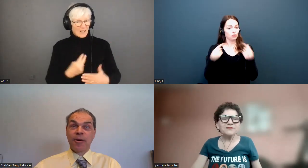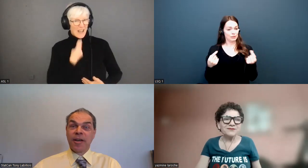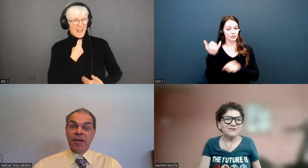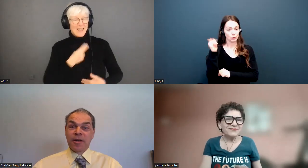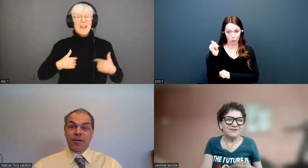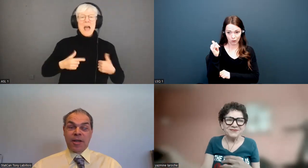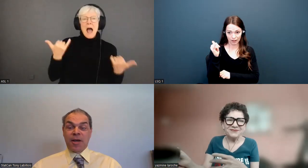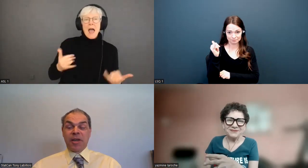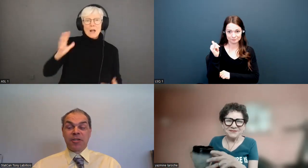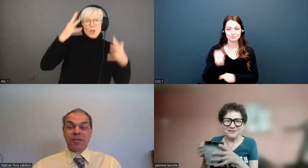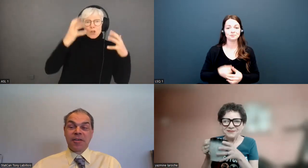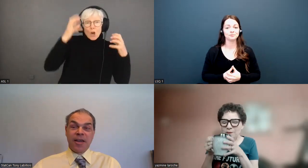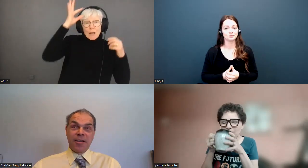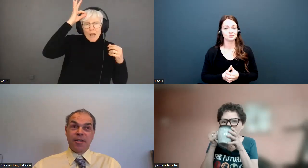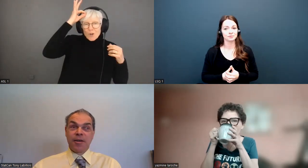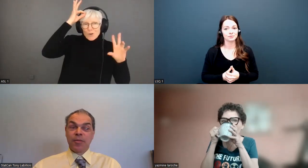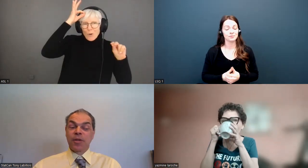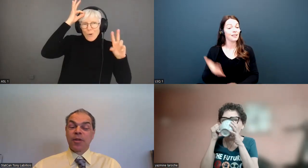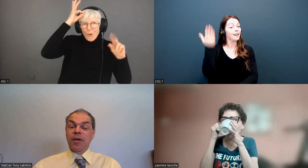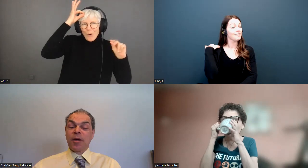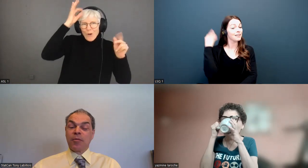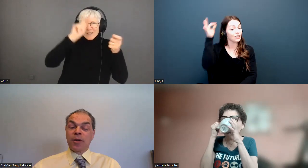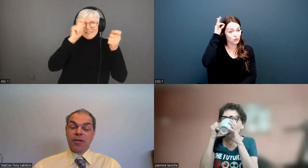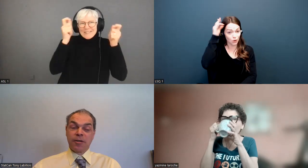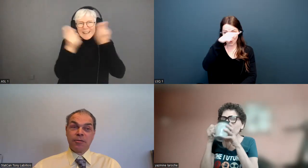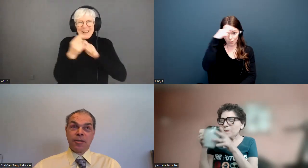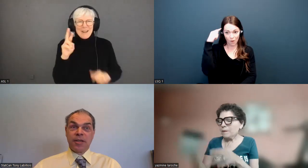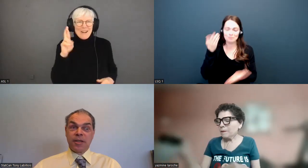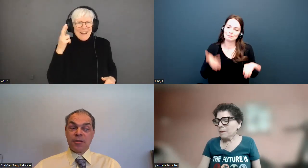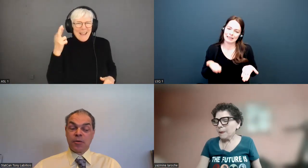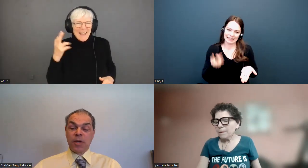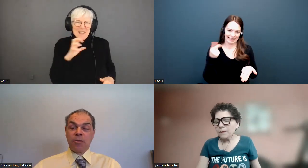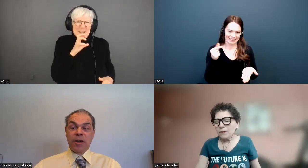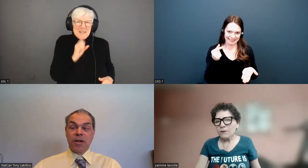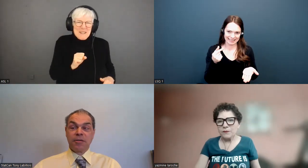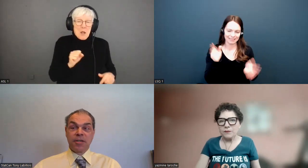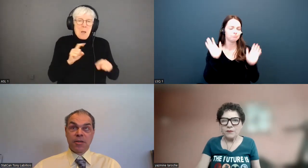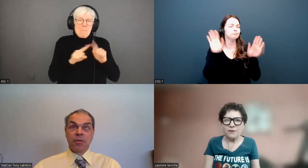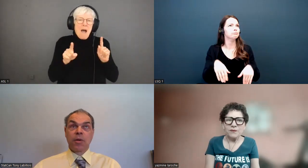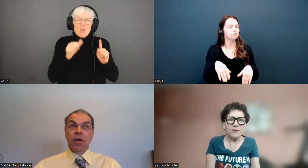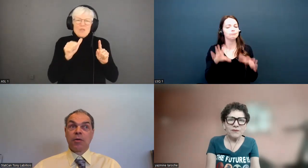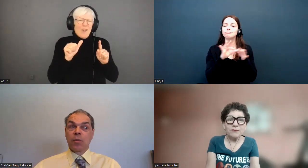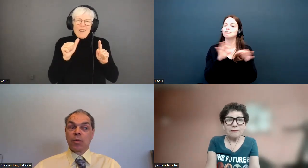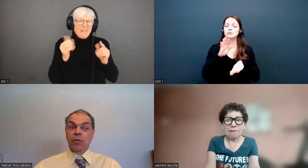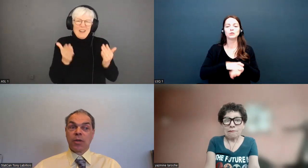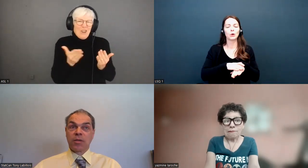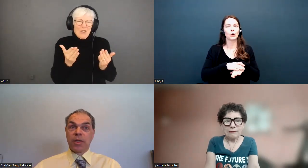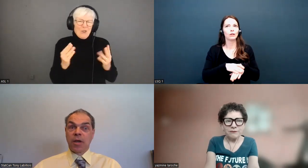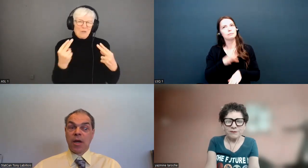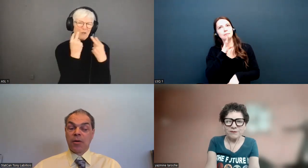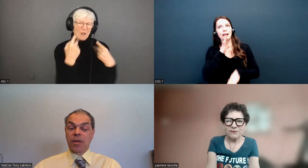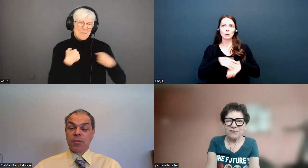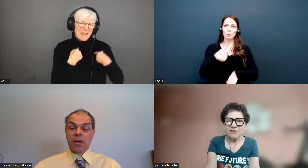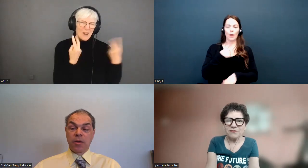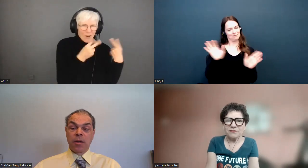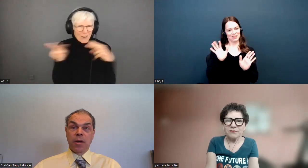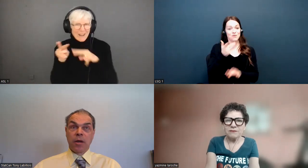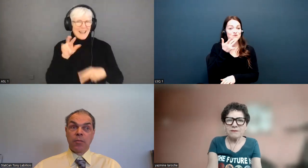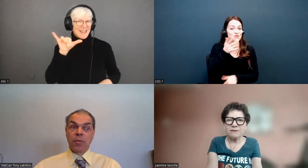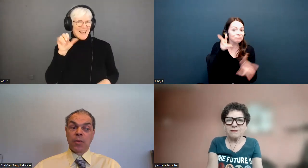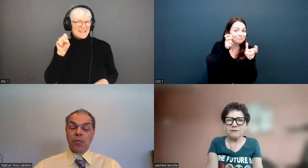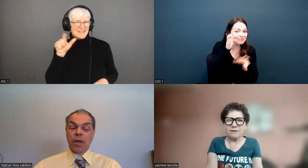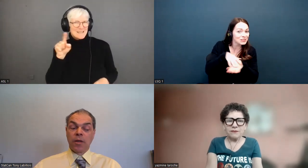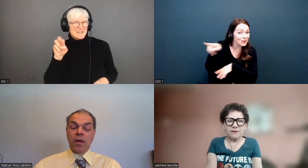because I'm aging. And we're not here to listen to me, we're here to listen to Yazmine. Yazmine,